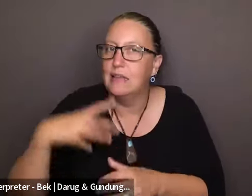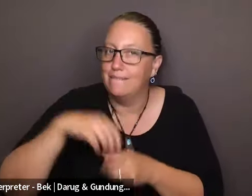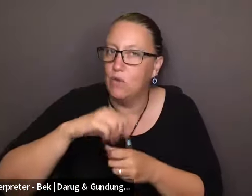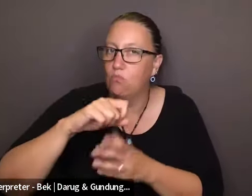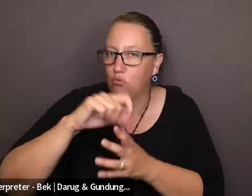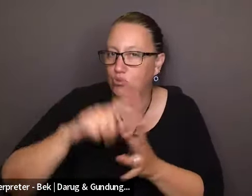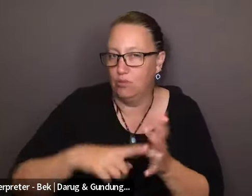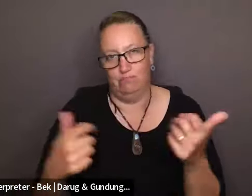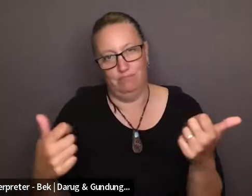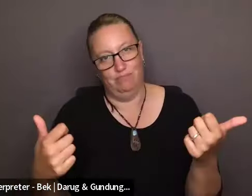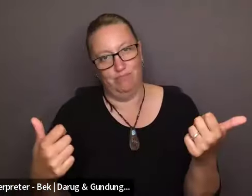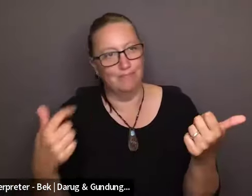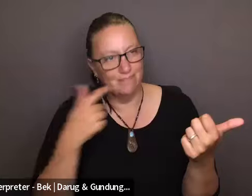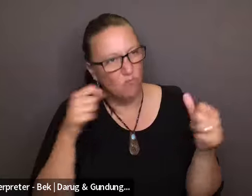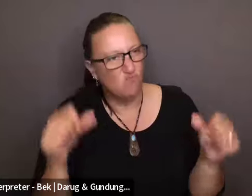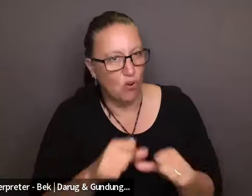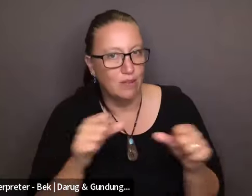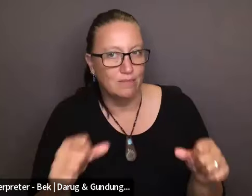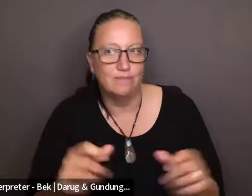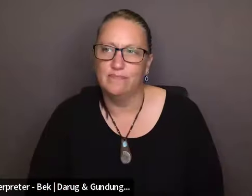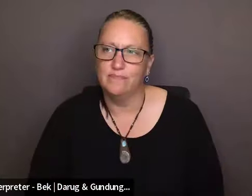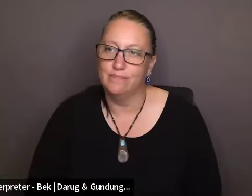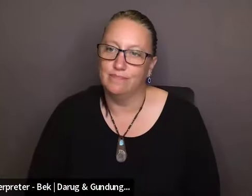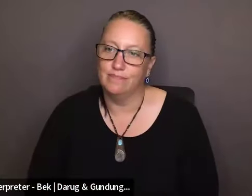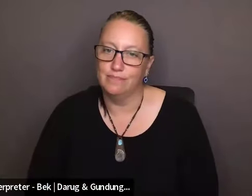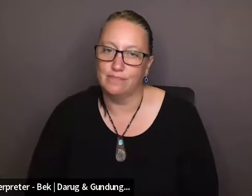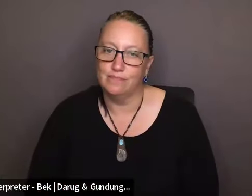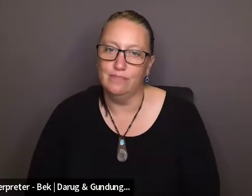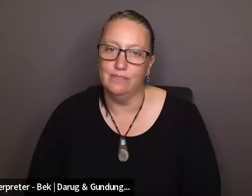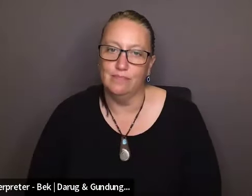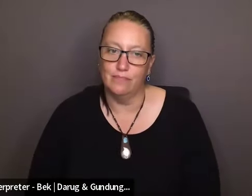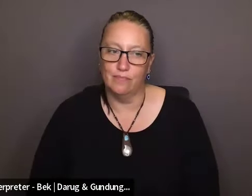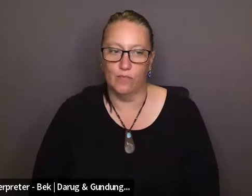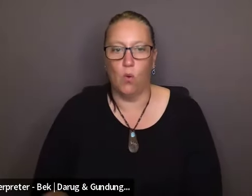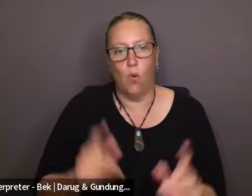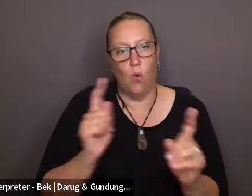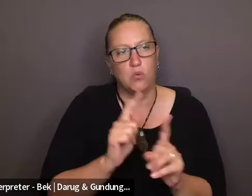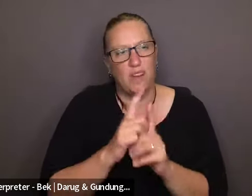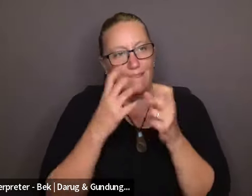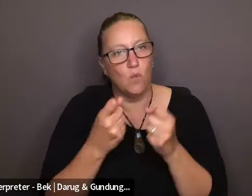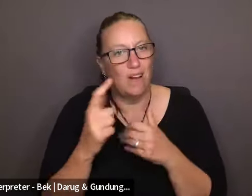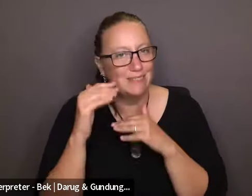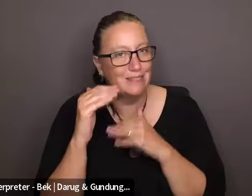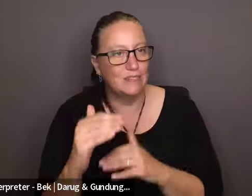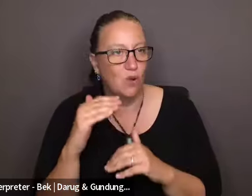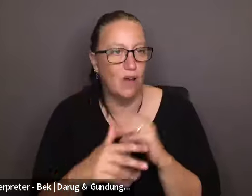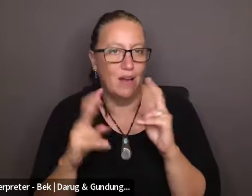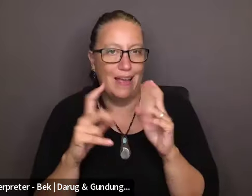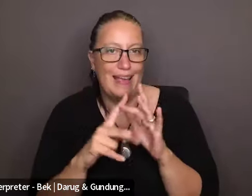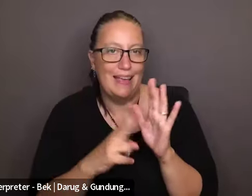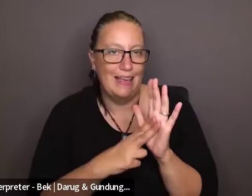understanding if you haven't got all the answers yet, but you're going to find out the answers as part of your